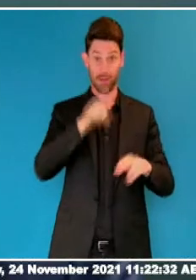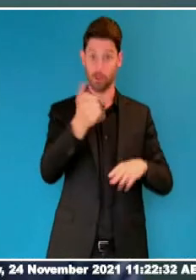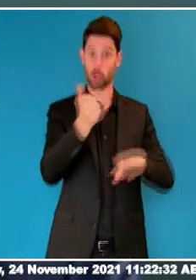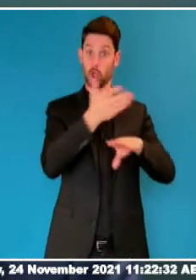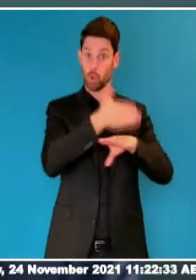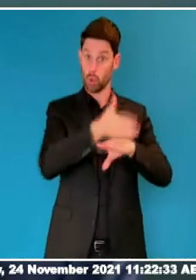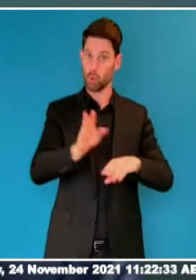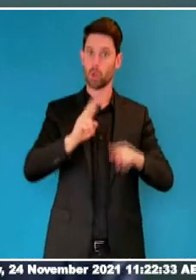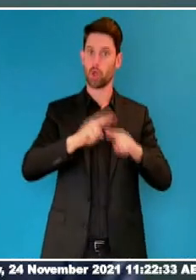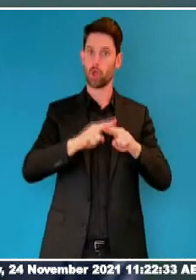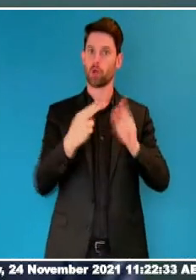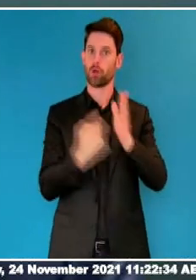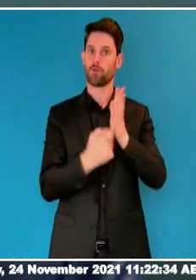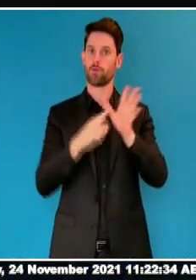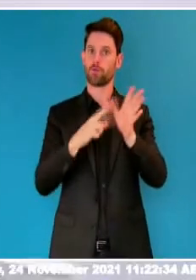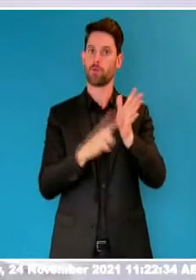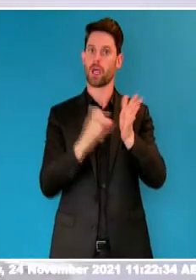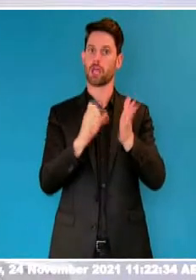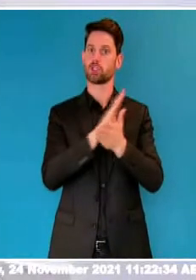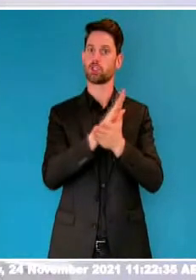of briefing do you give them about their legal obligations?